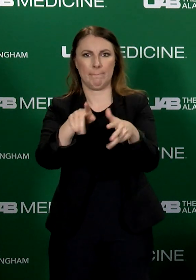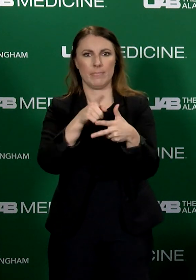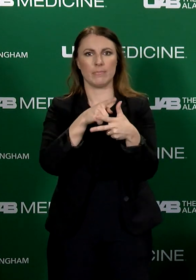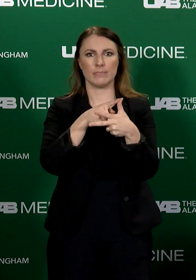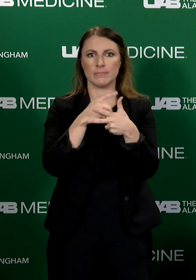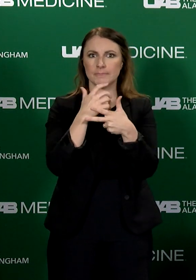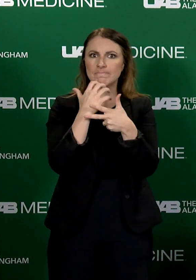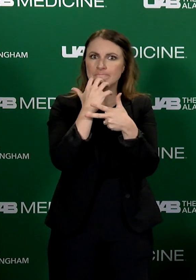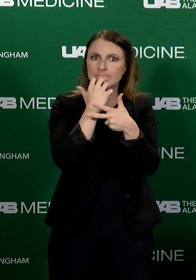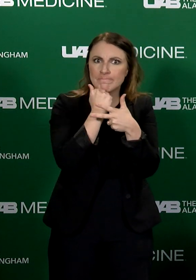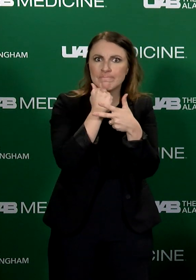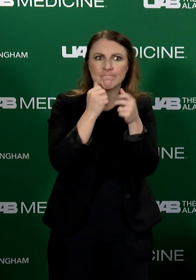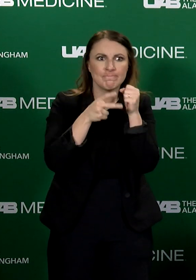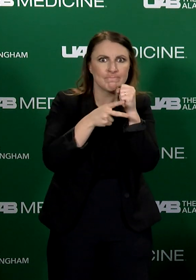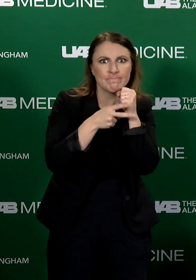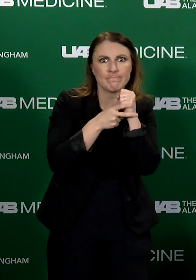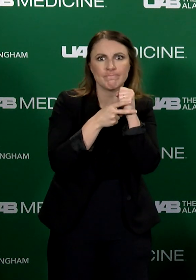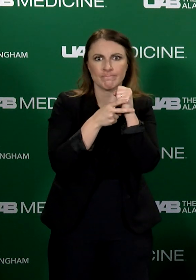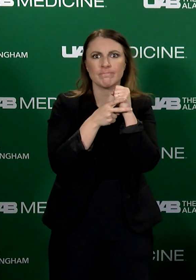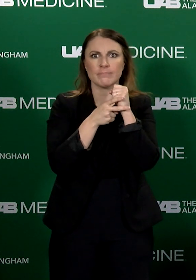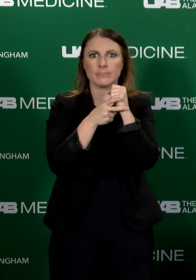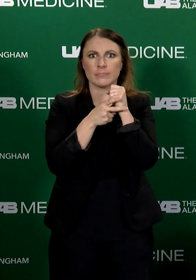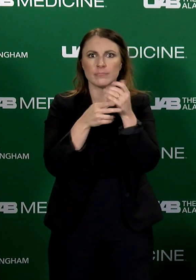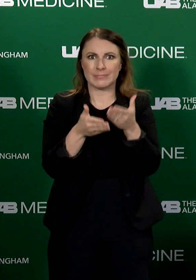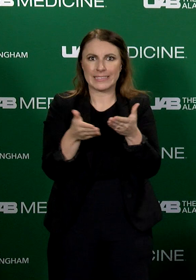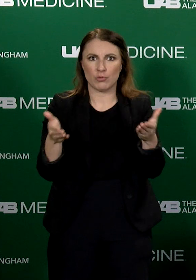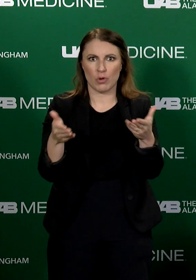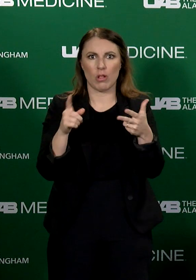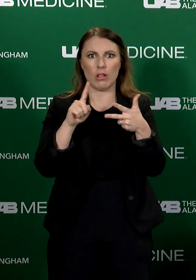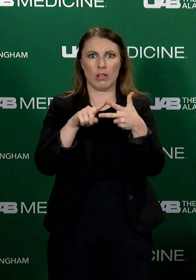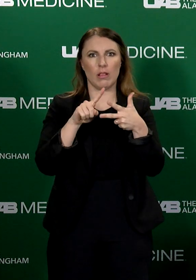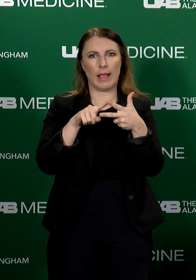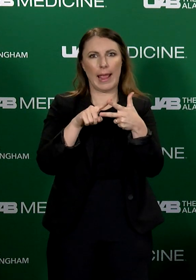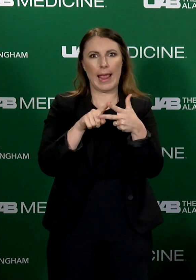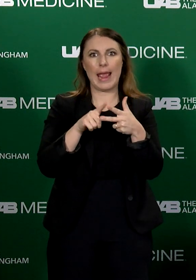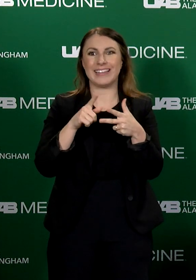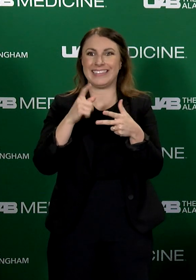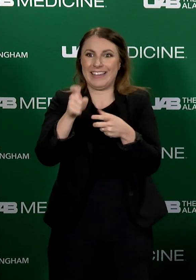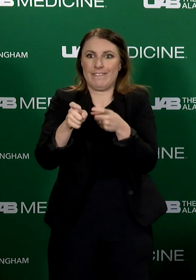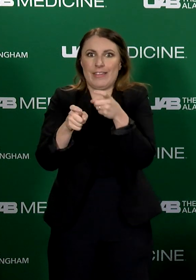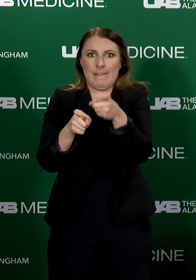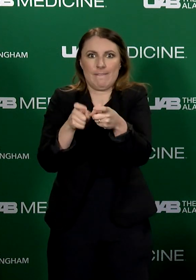material that is sequestration as much as we can of material and then we have